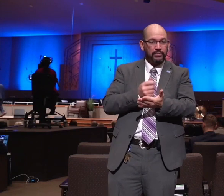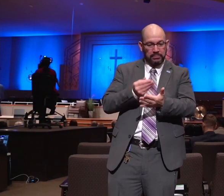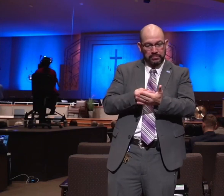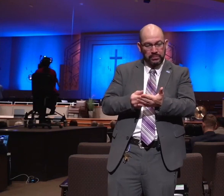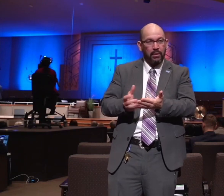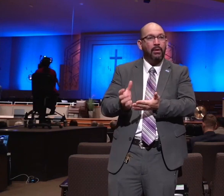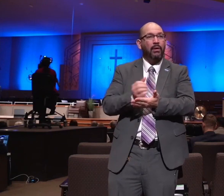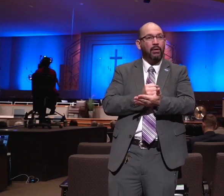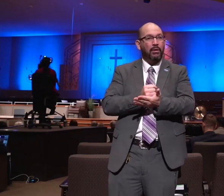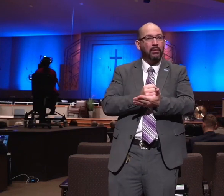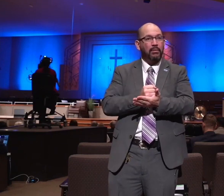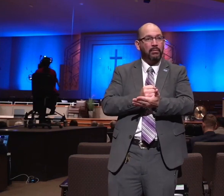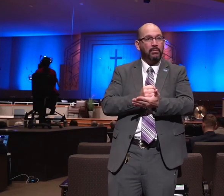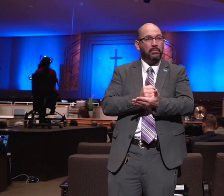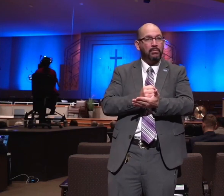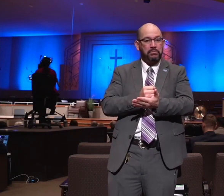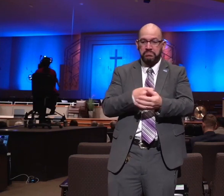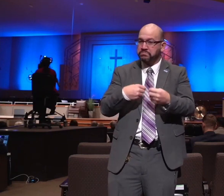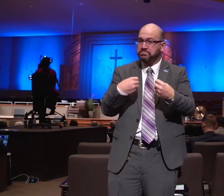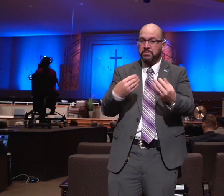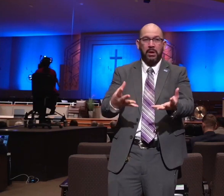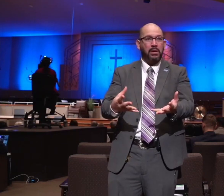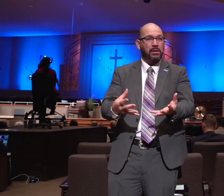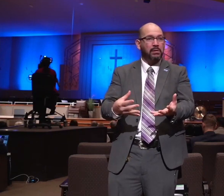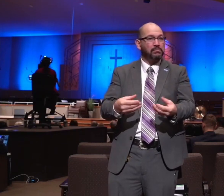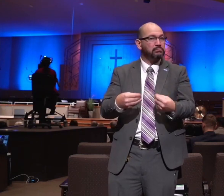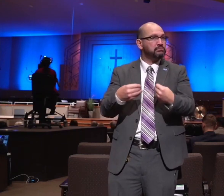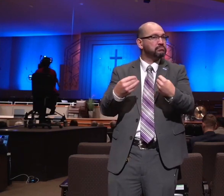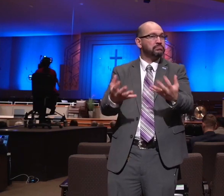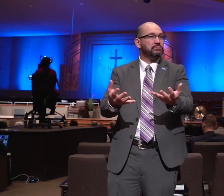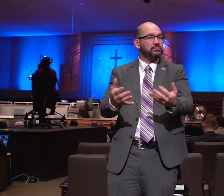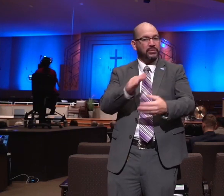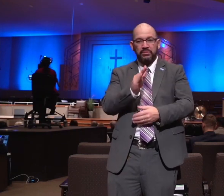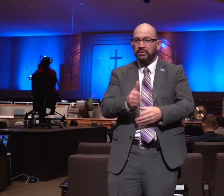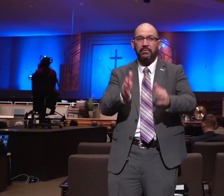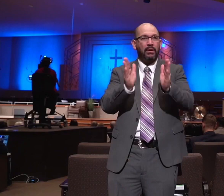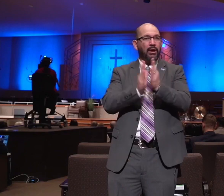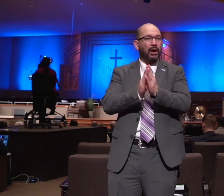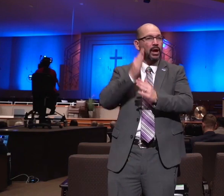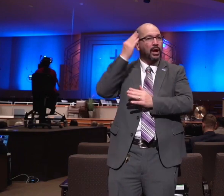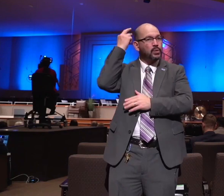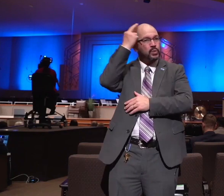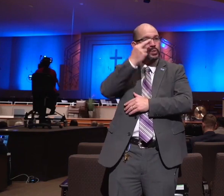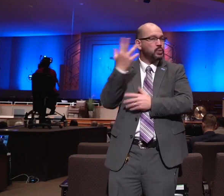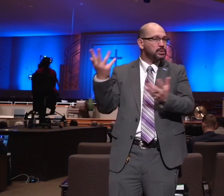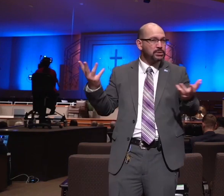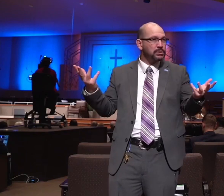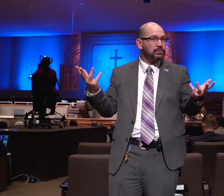I never asked never mentioned never hinted